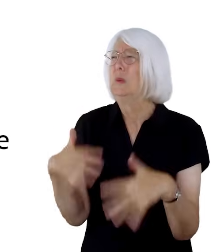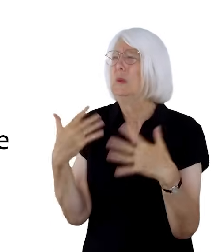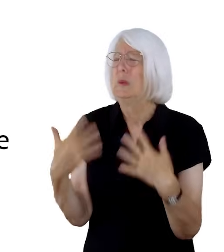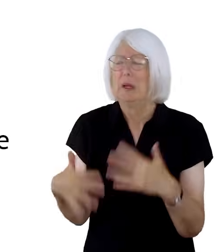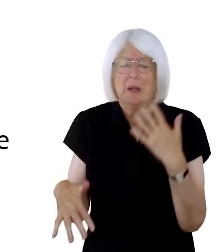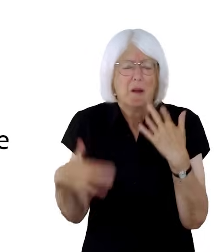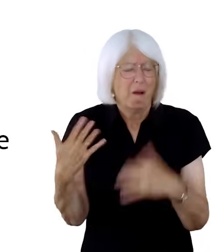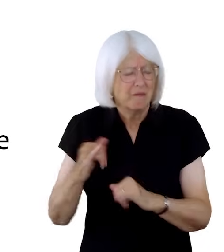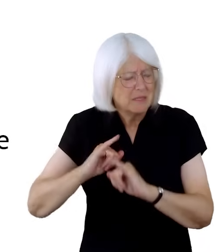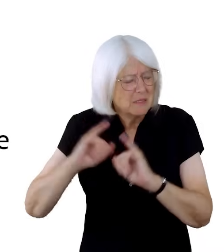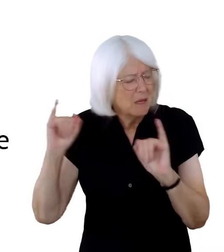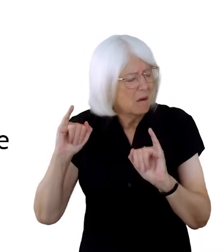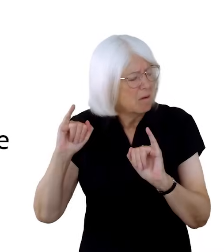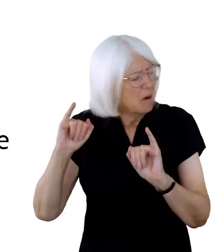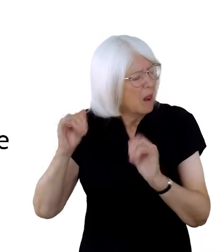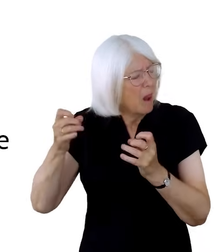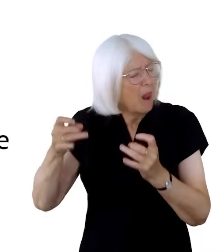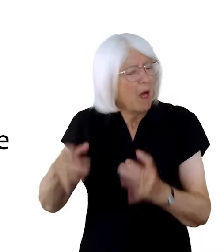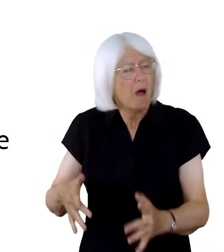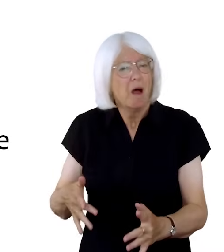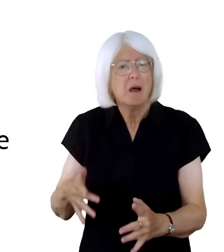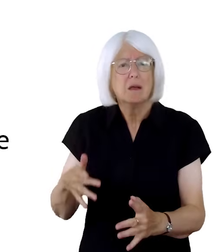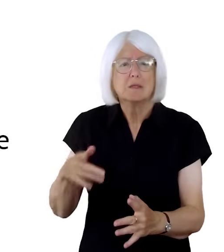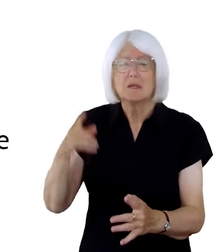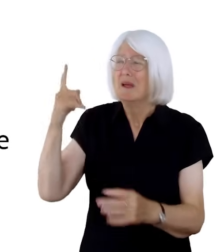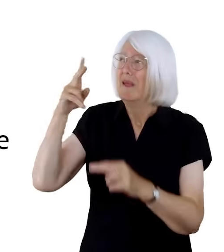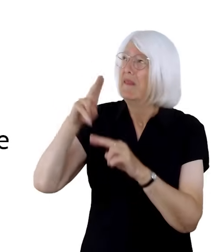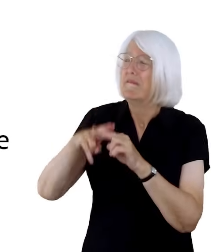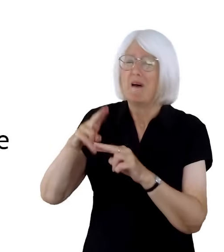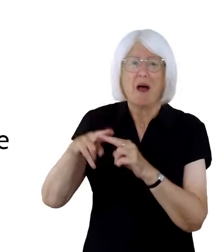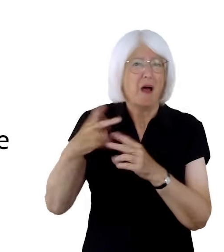How great the pain of searing loss